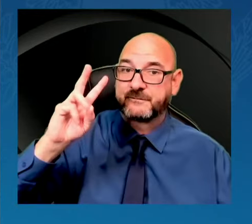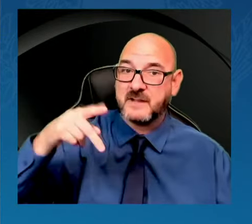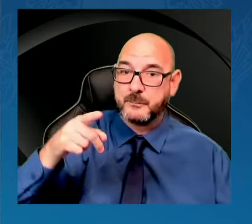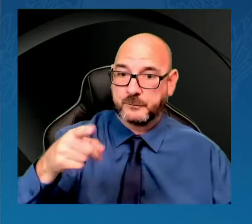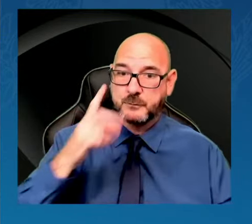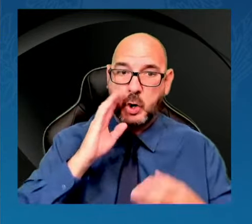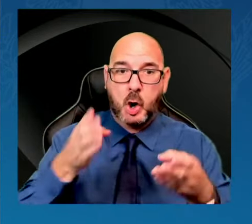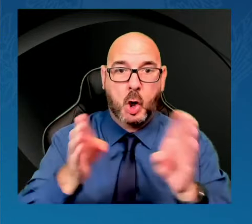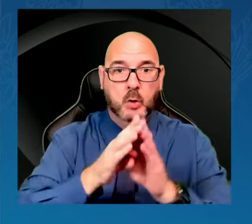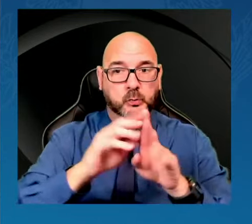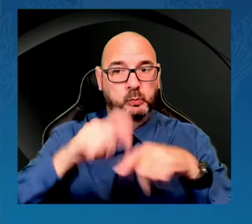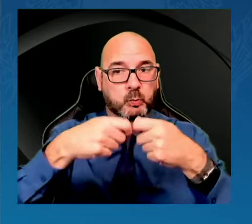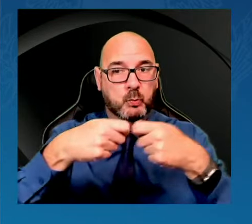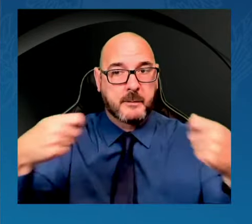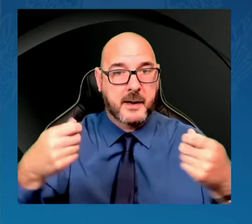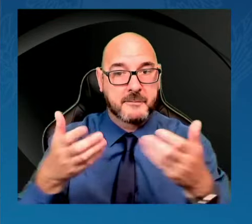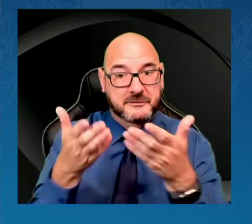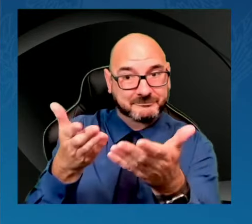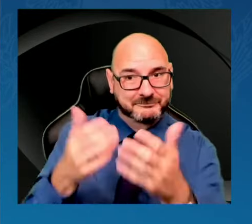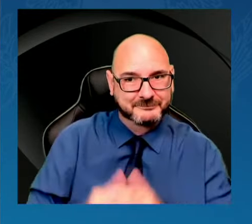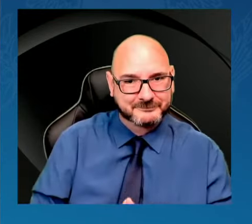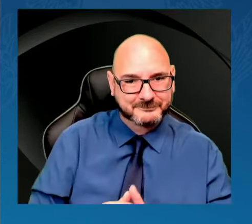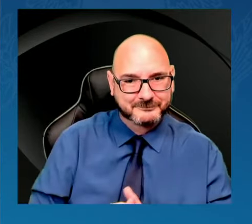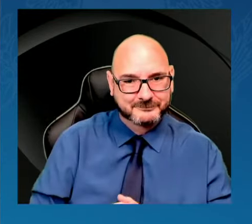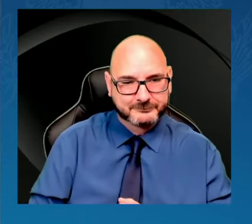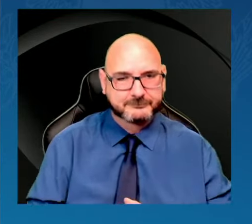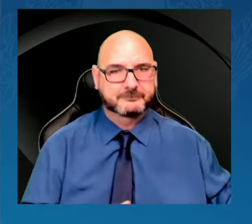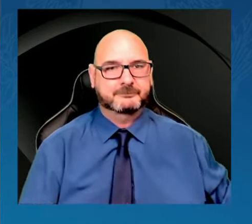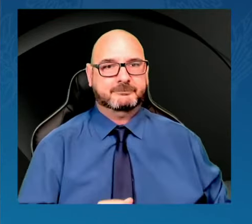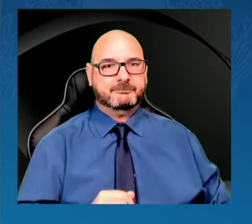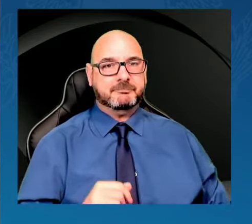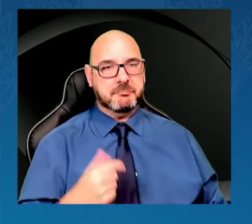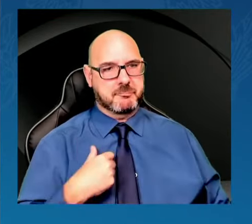The Vice President: Well, okay, so I mentioned space before. I -- I --